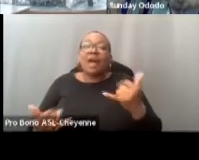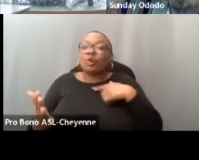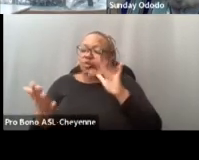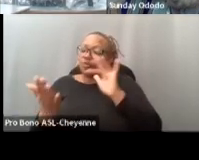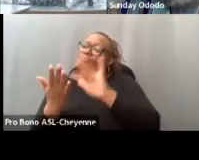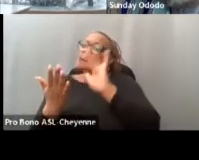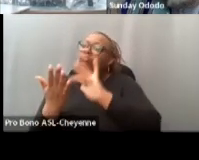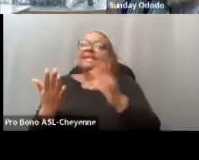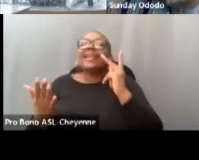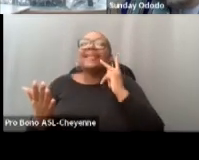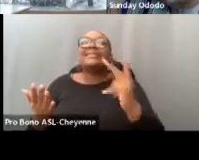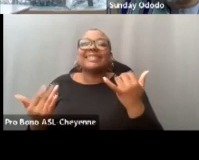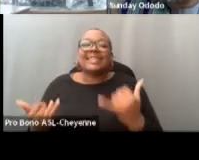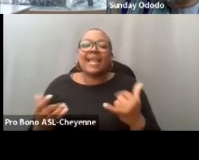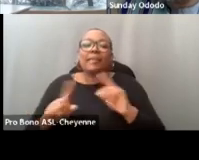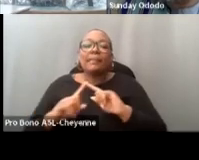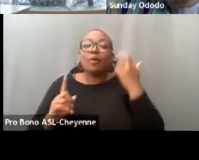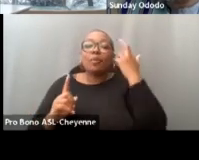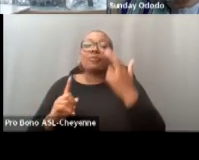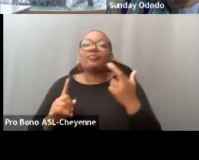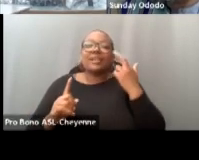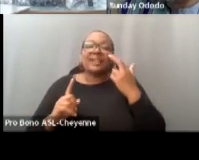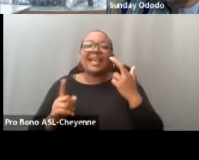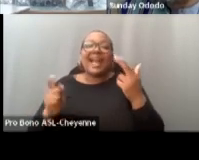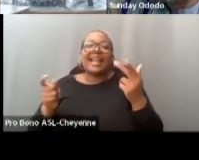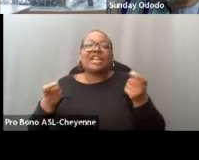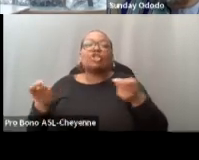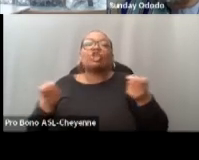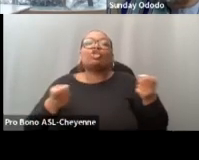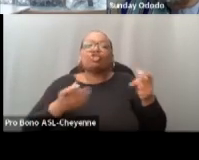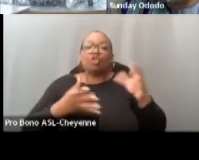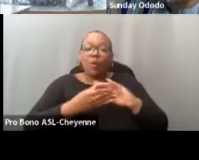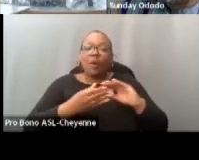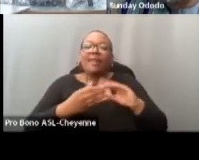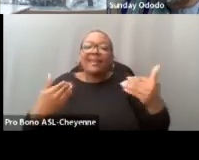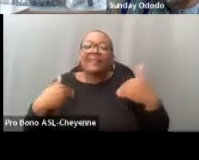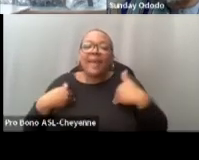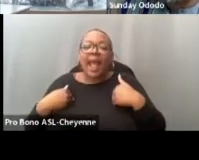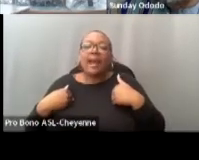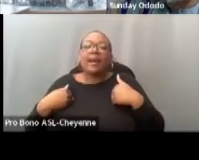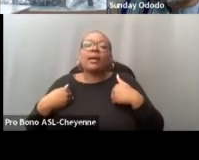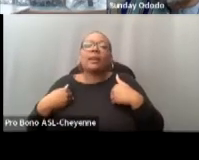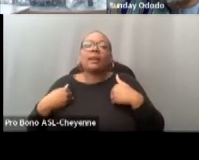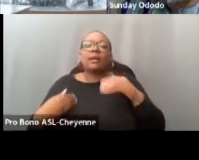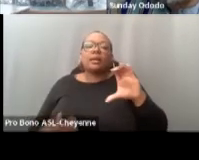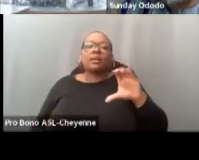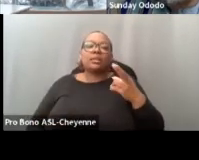but what we realized is that it's a controlled narrative. And you know, Chimamanda always talked about,